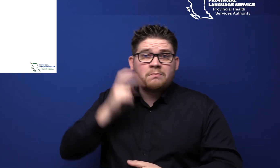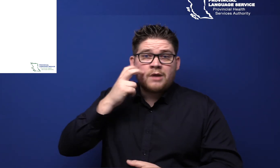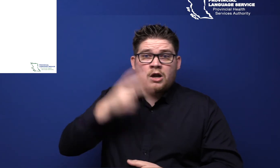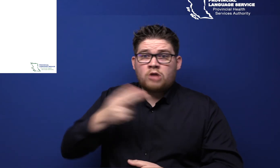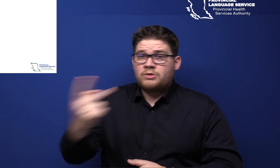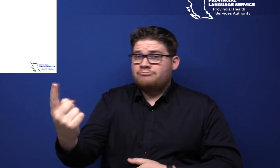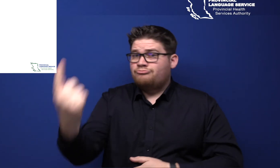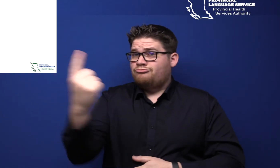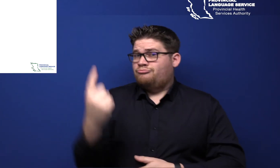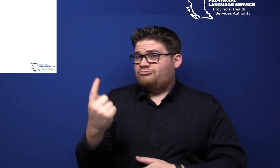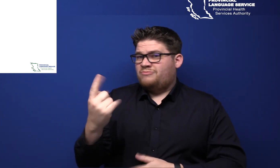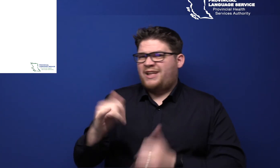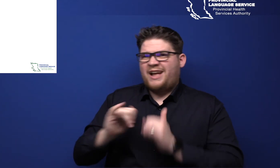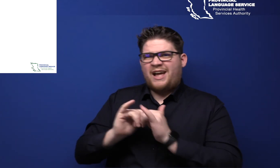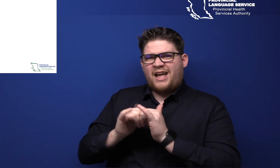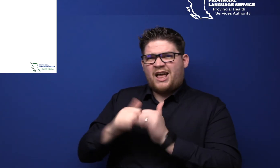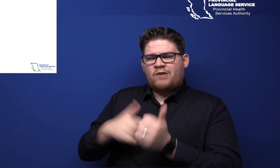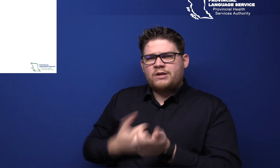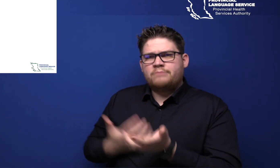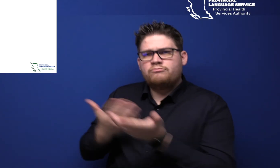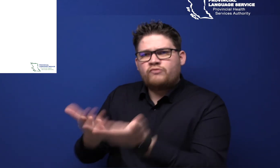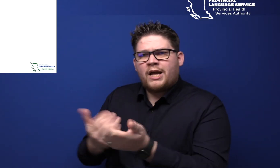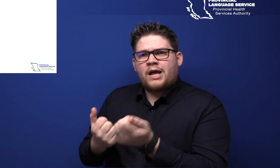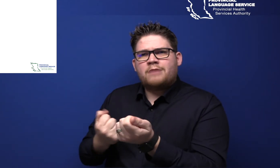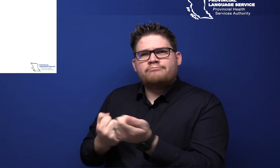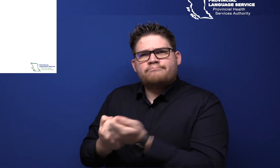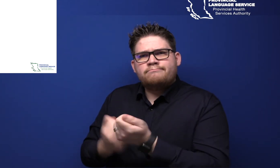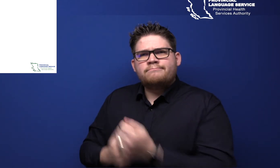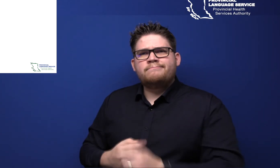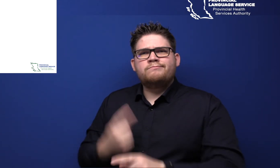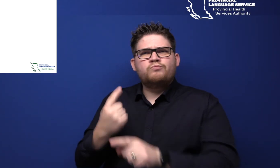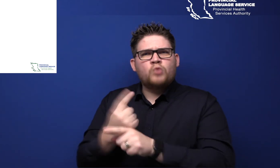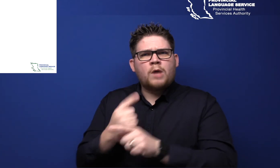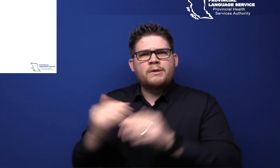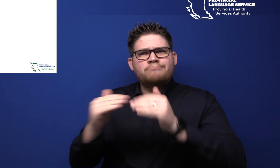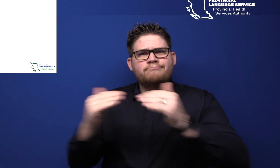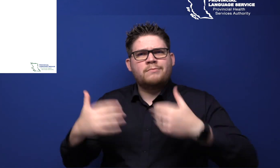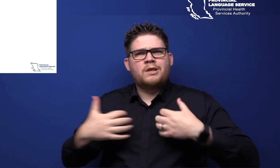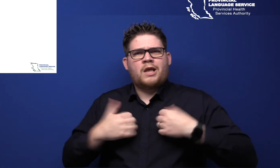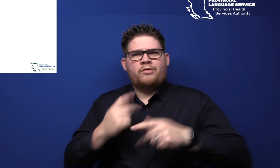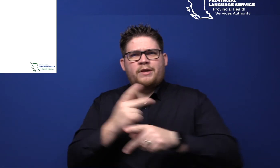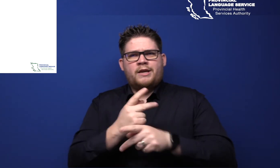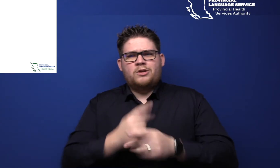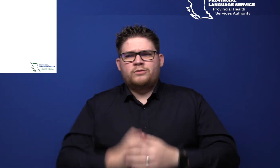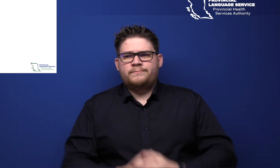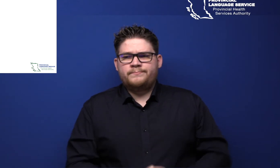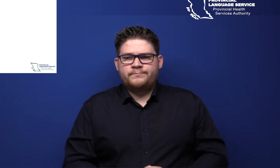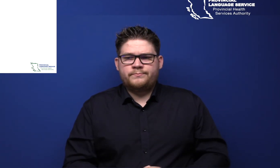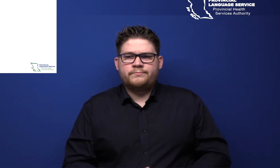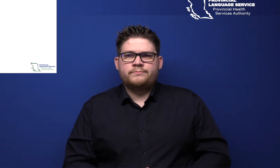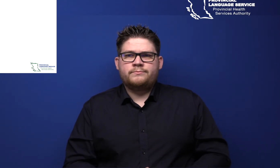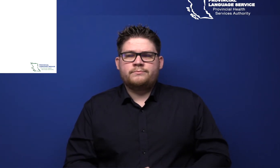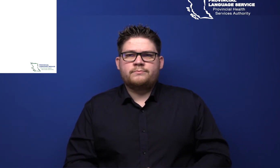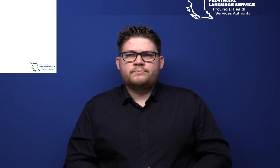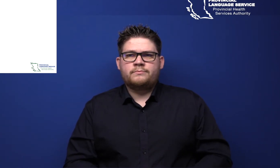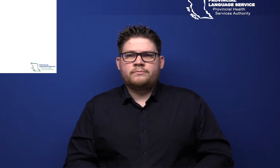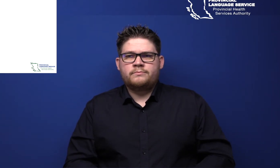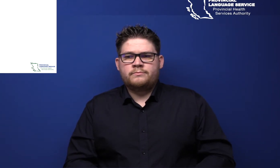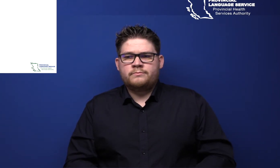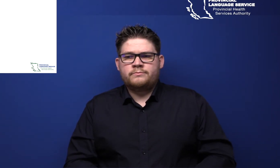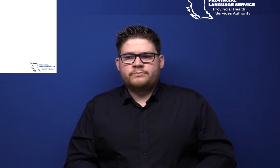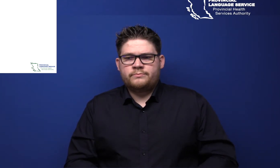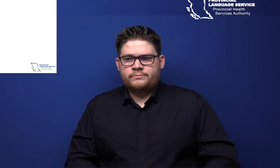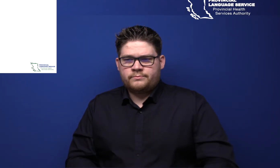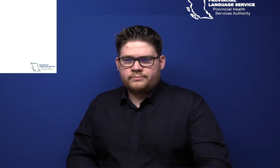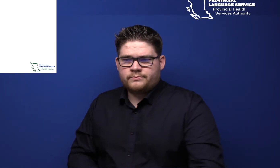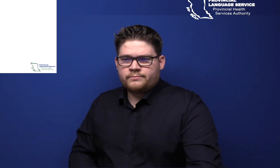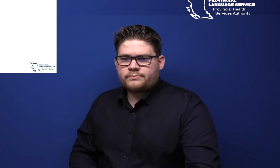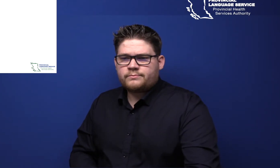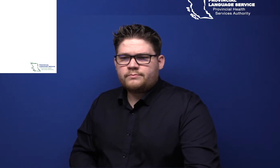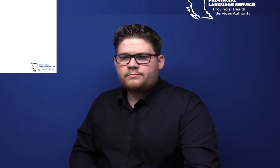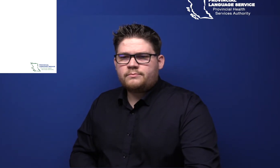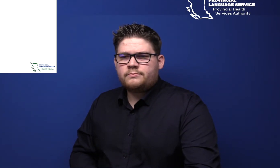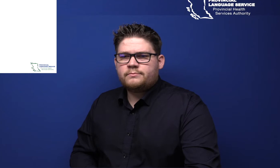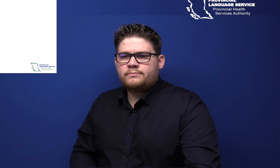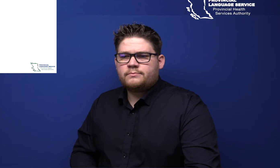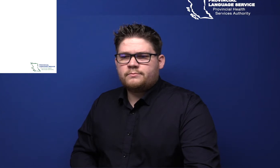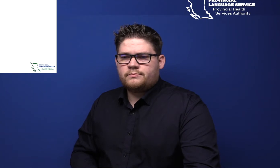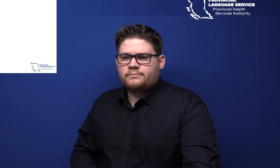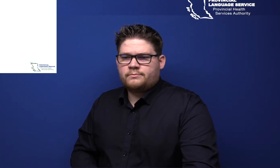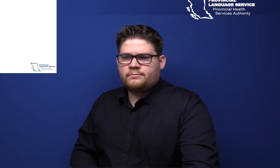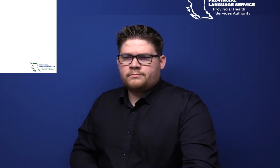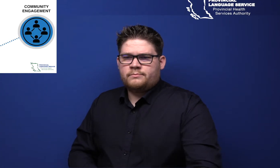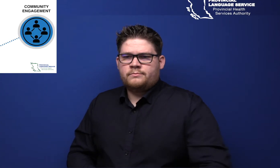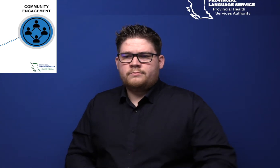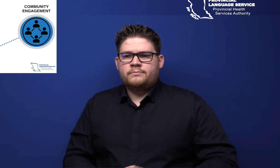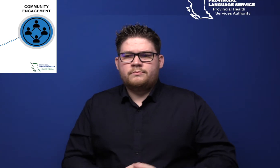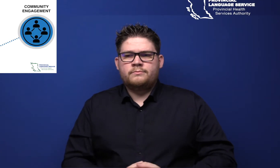AROUND, IF A DEAF, DEAF-BLIND AND HARD OF HEARING INDIVIDUAL PRESENTS THEMSELVES AND WHAT IS THE RIGHT WAY TO PROVIDE EFFECTIVE ACCESS.